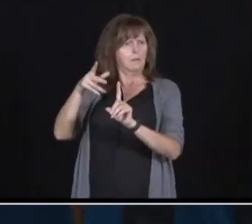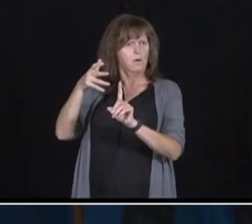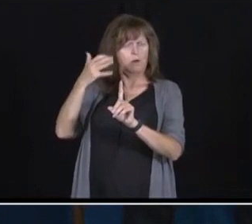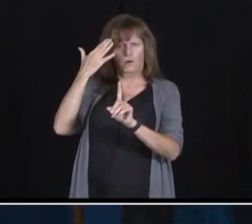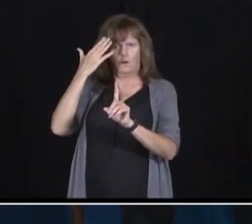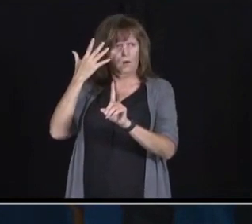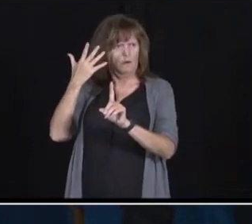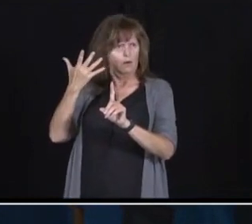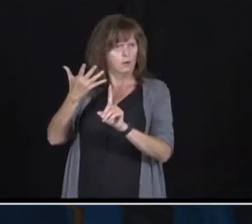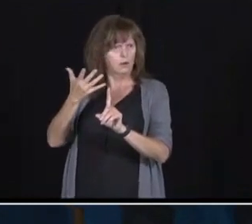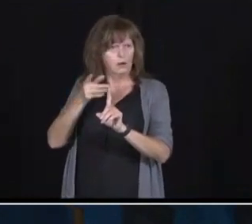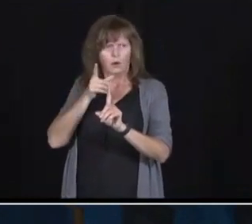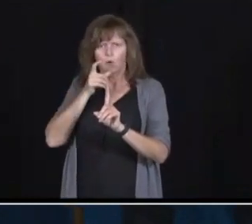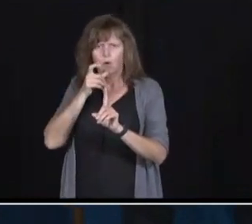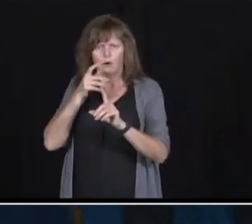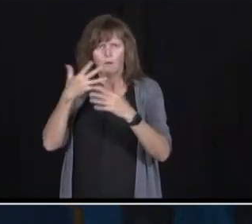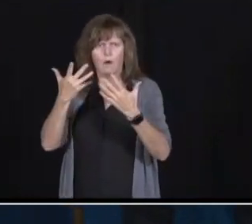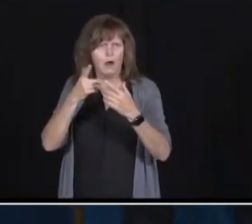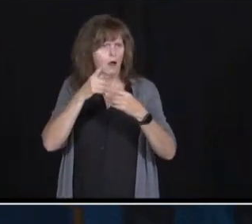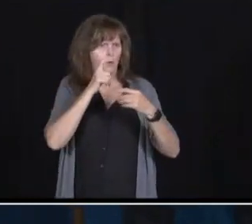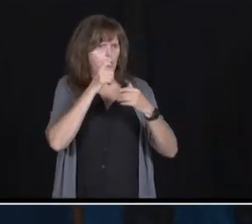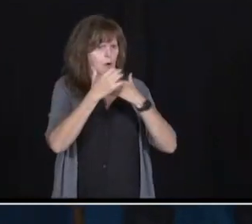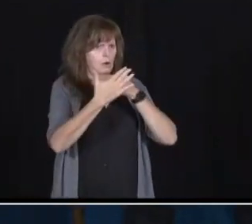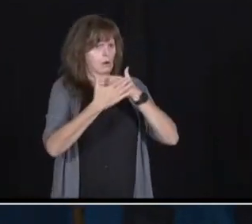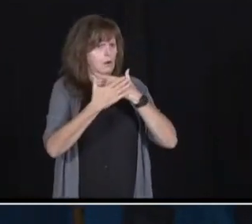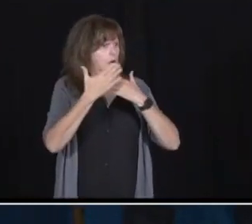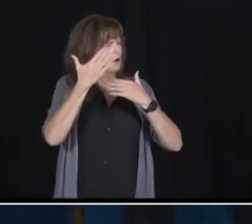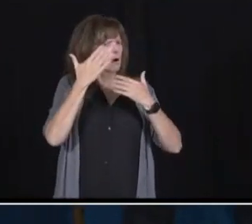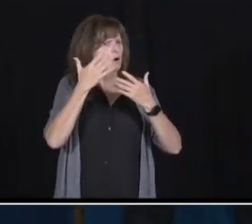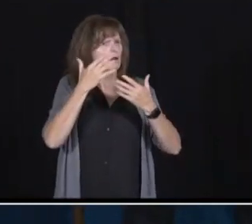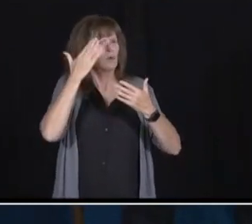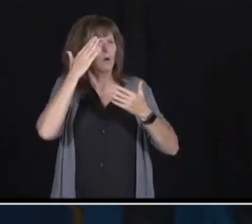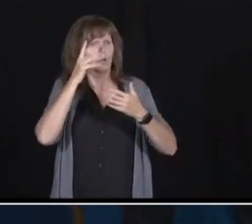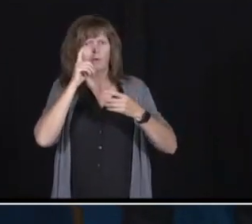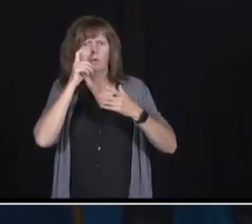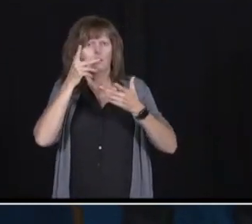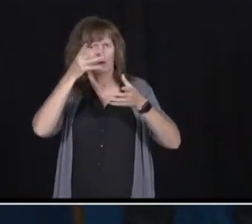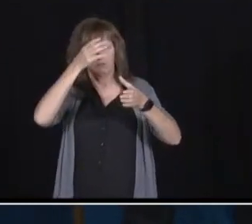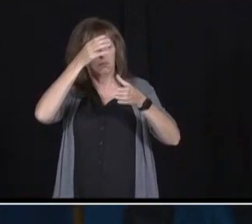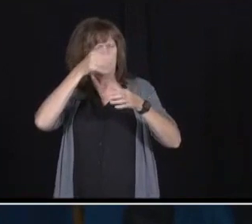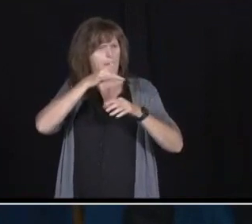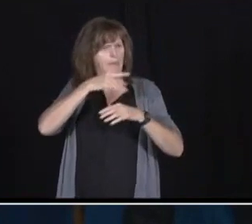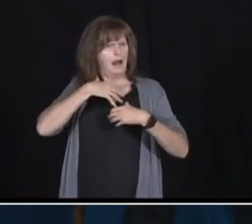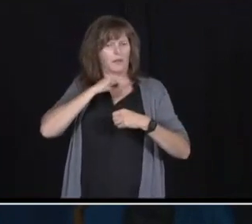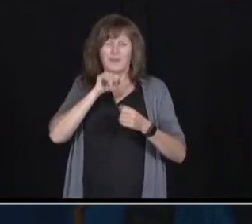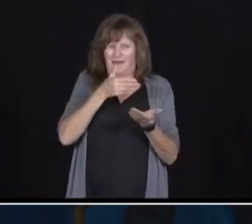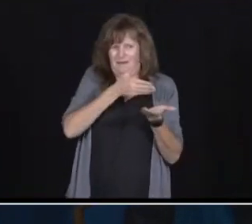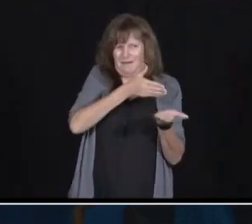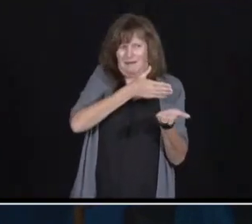is that they are there because in these outbreaks, one wants to know who to be: who do we talk to?